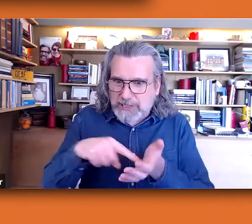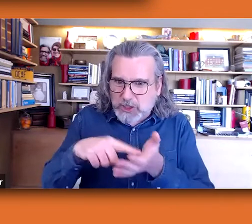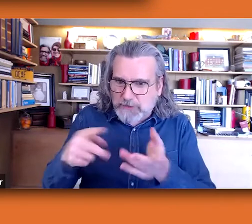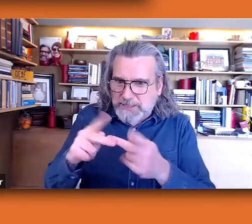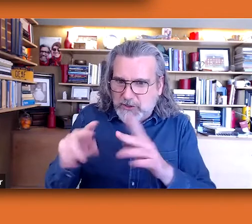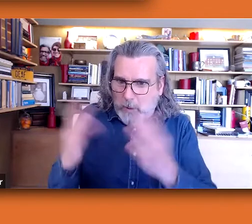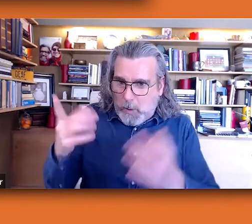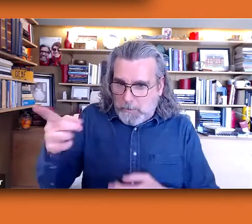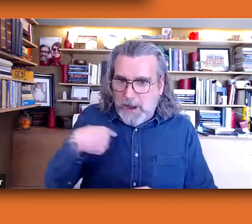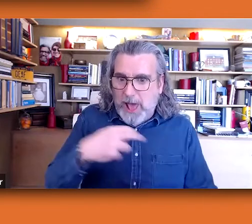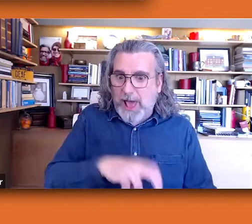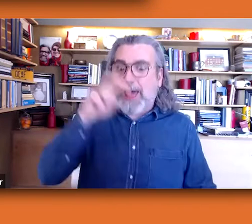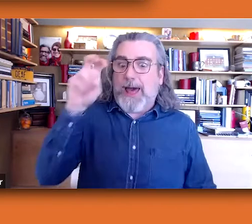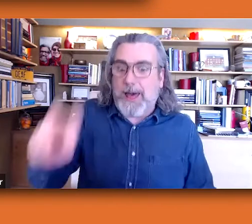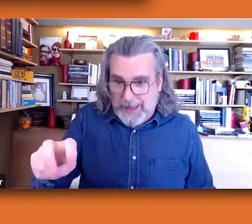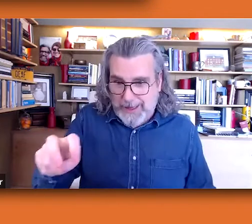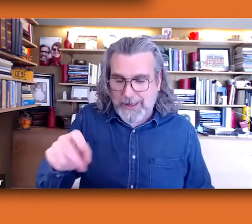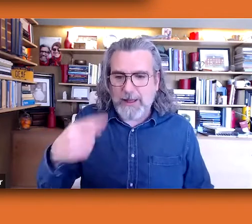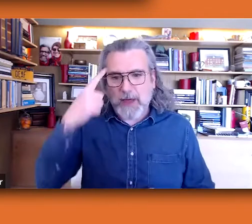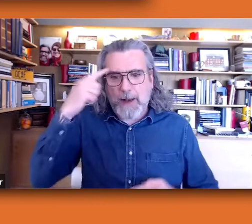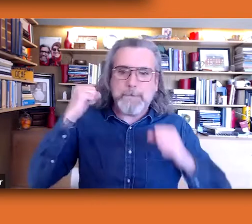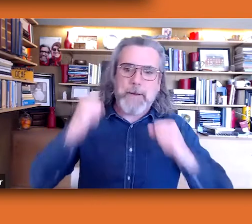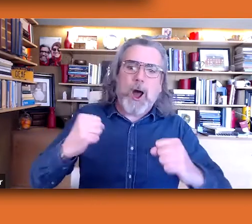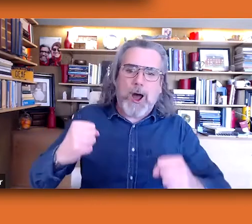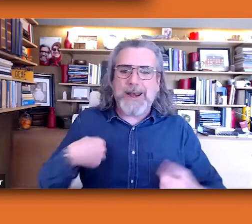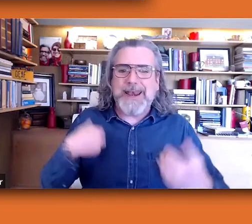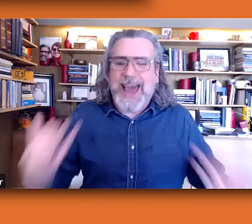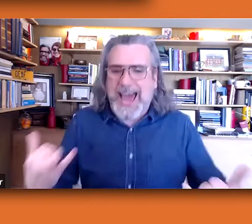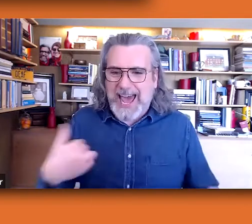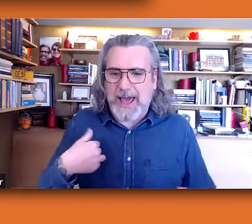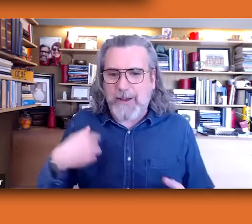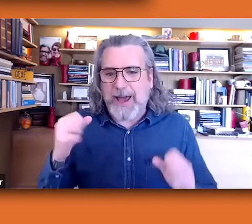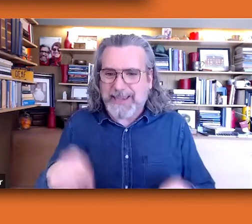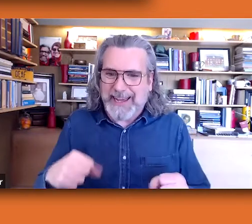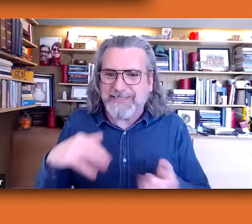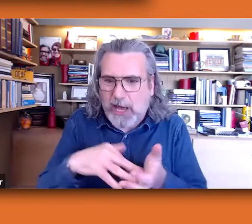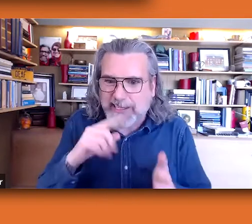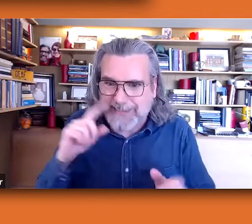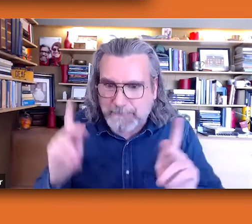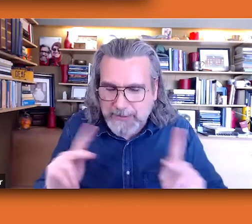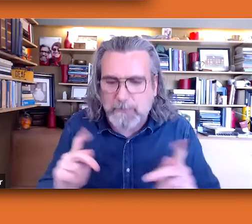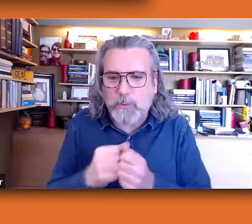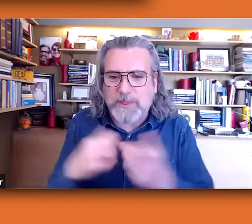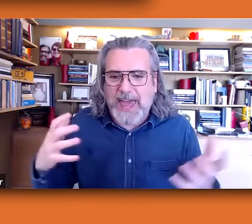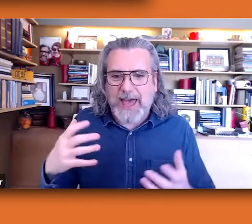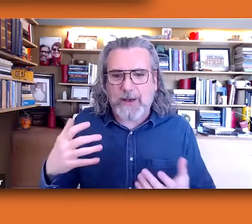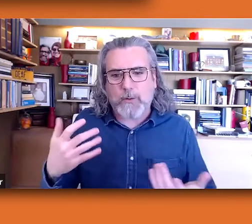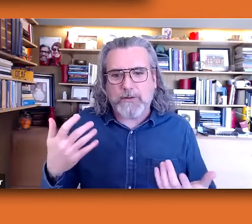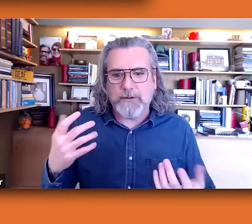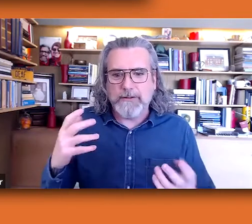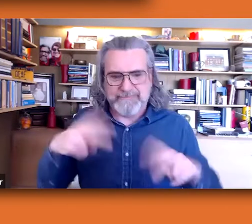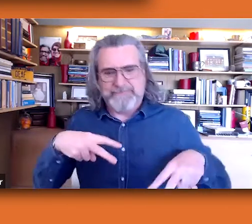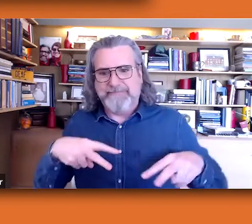And then NTID had a research position open up, and I thought that was a great opportunity for me to, again, study deaf people